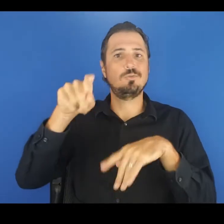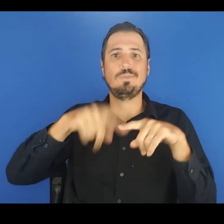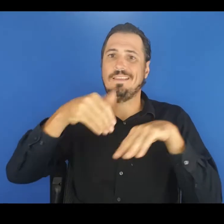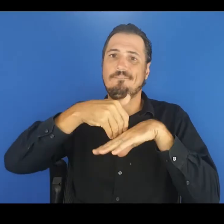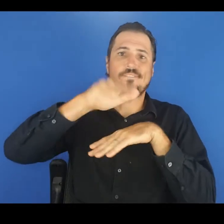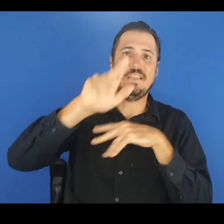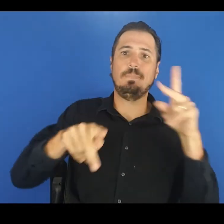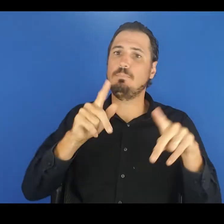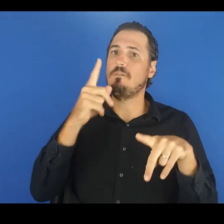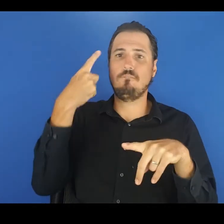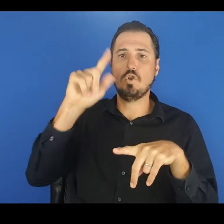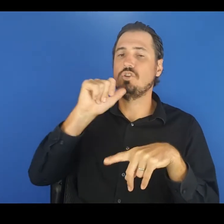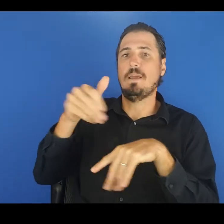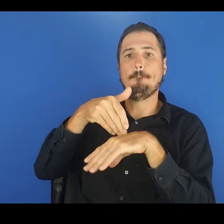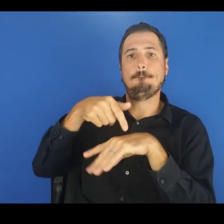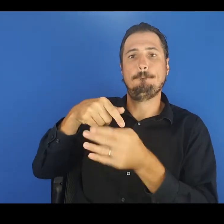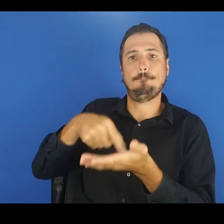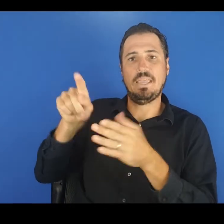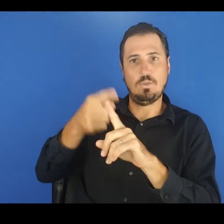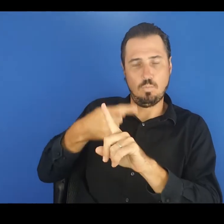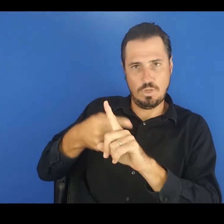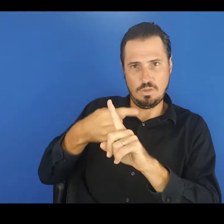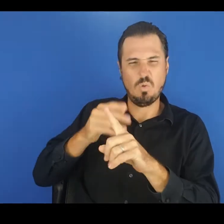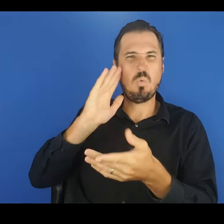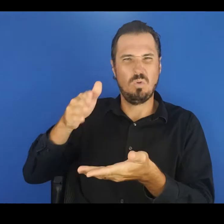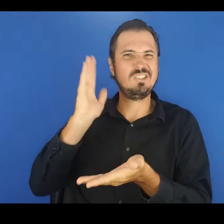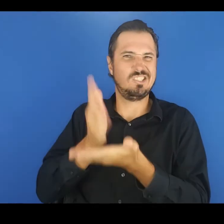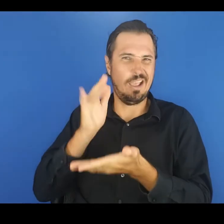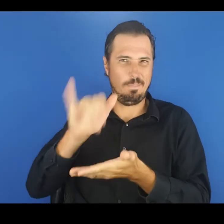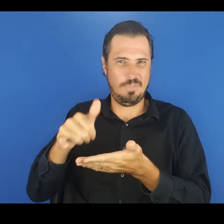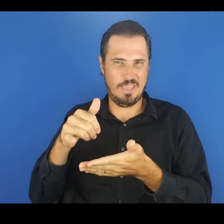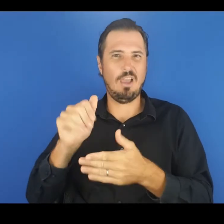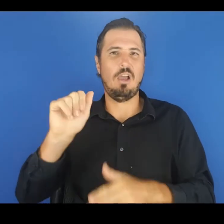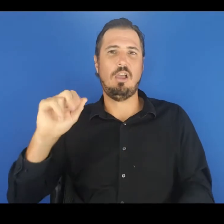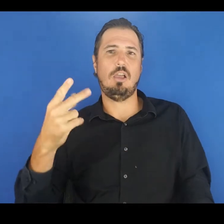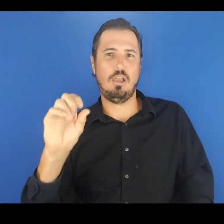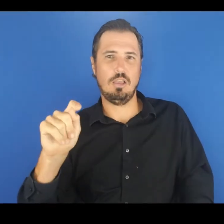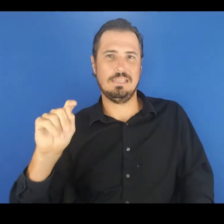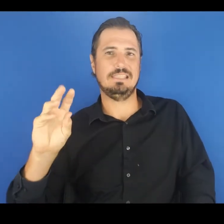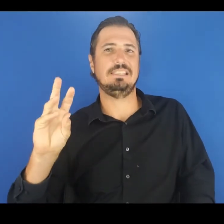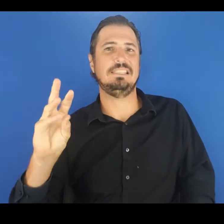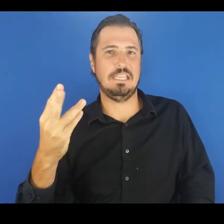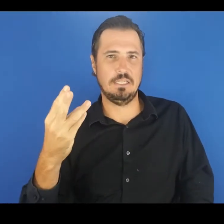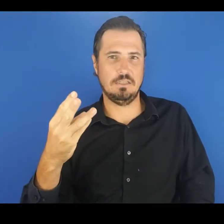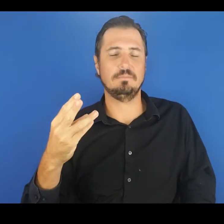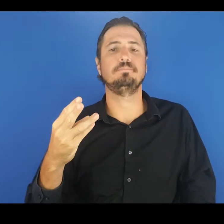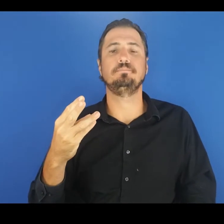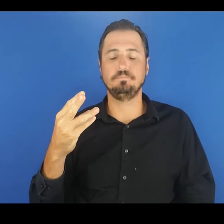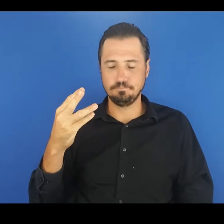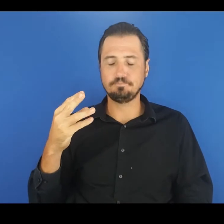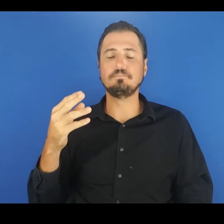The moratorium prevented landlords from evicting renters who fell behind on payments, since the pandemic began.